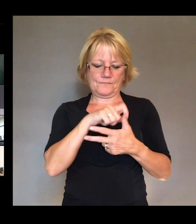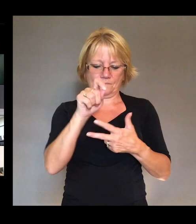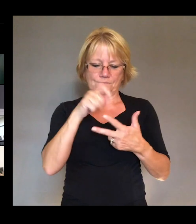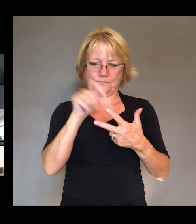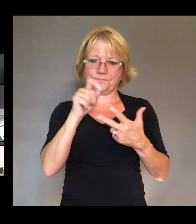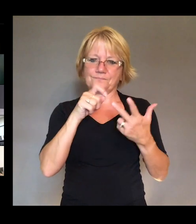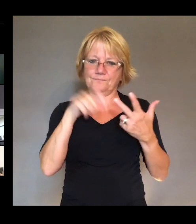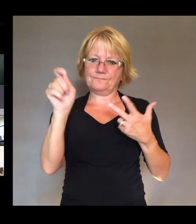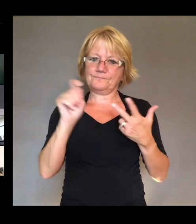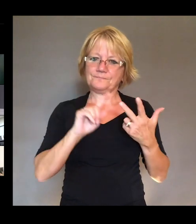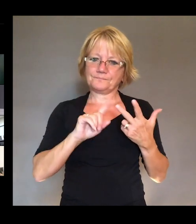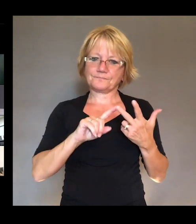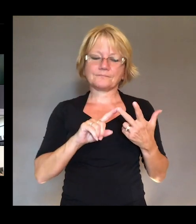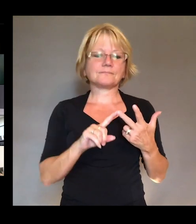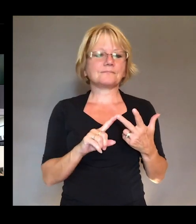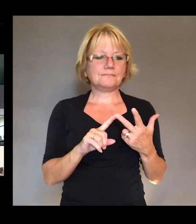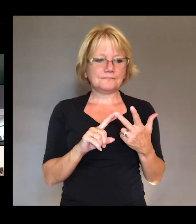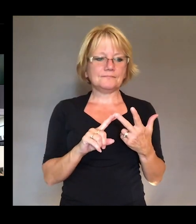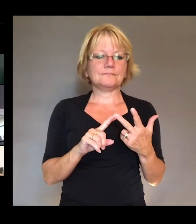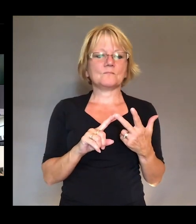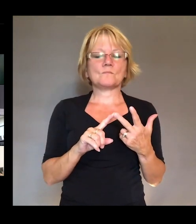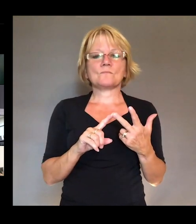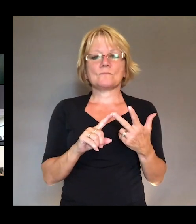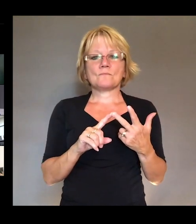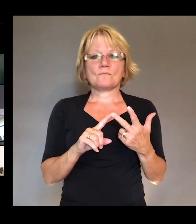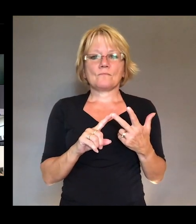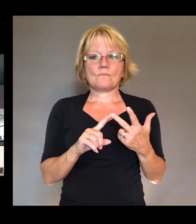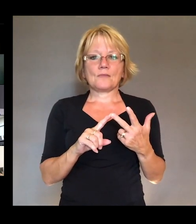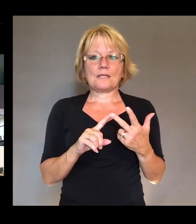This is our third checkbox of social justice forums.